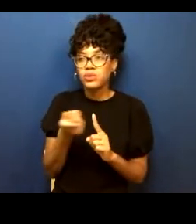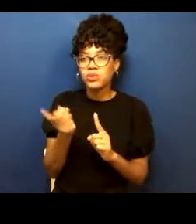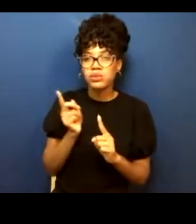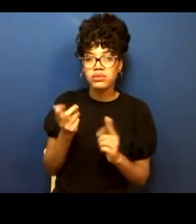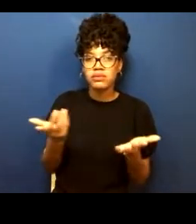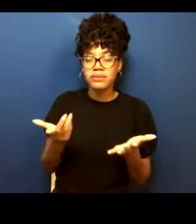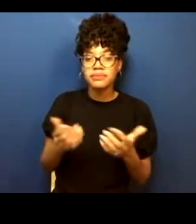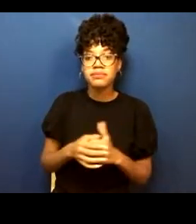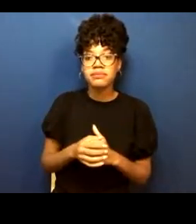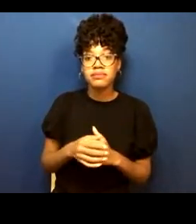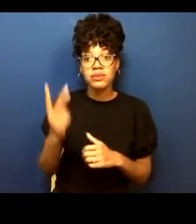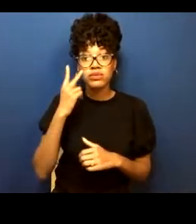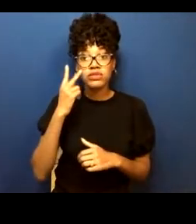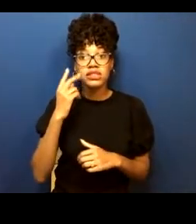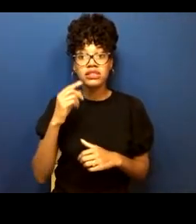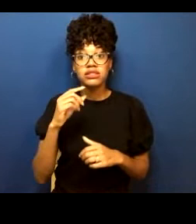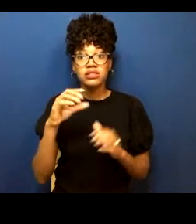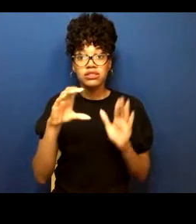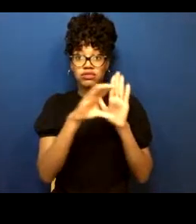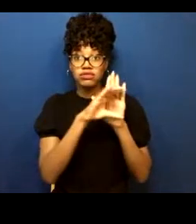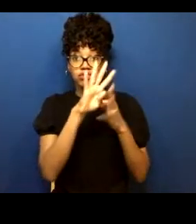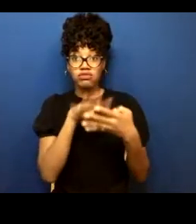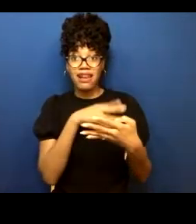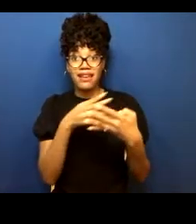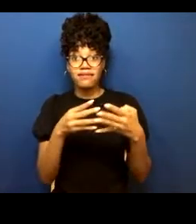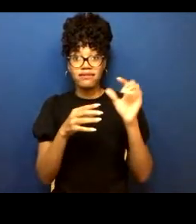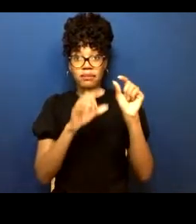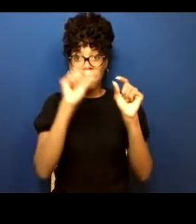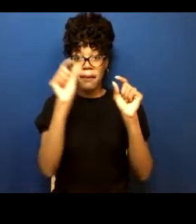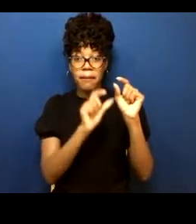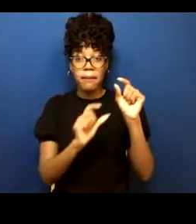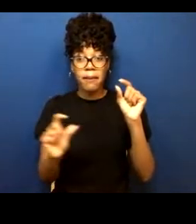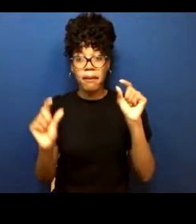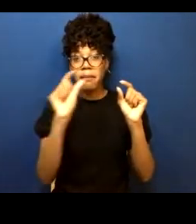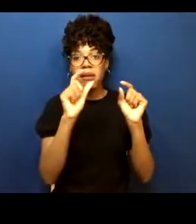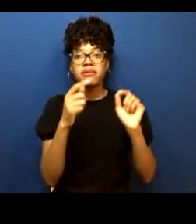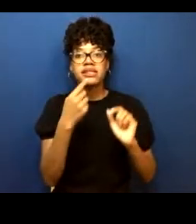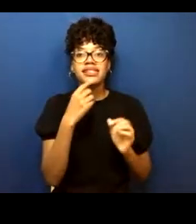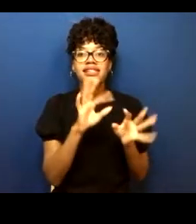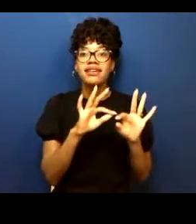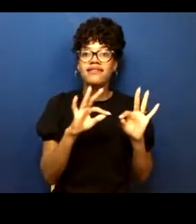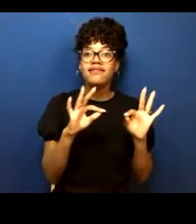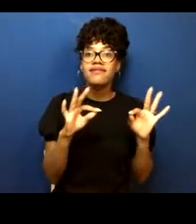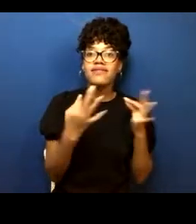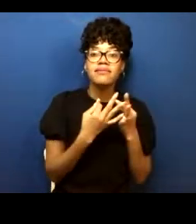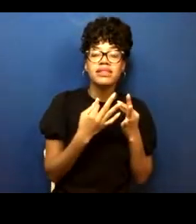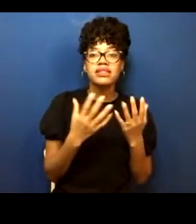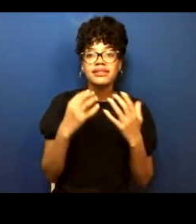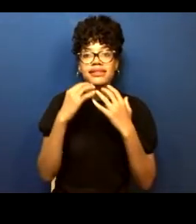is showing those one word answers. It's family, it's sacred, it's vital, it's an ecosystem.